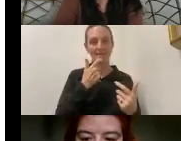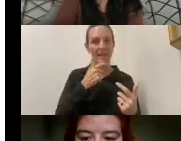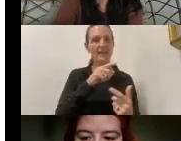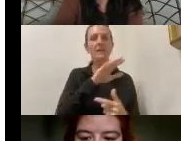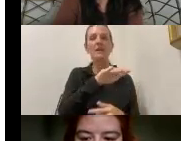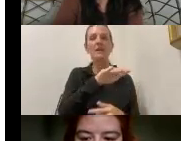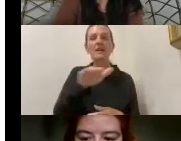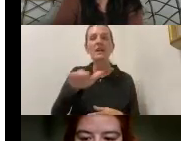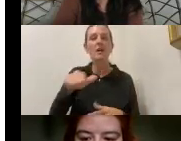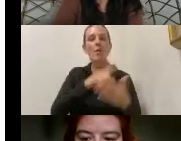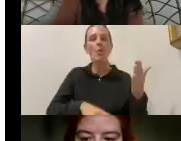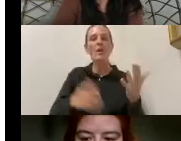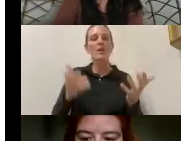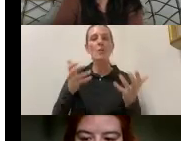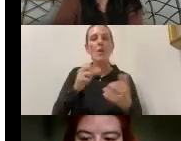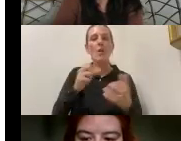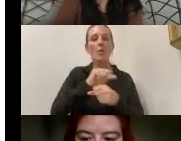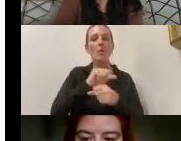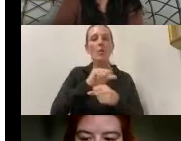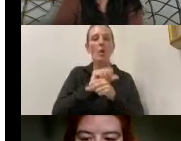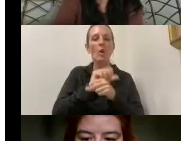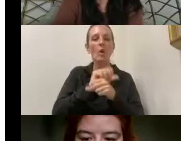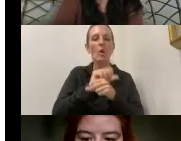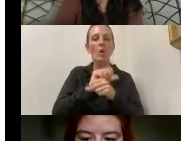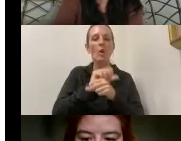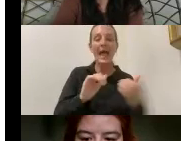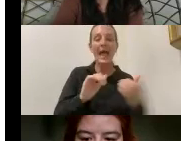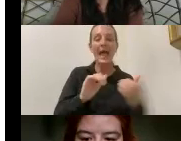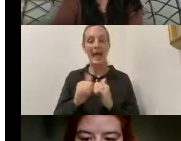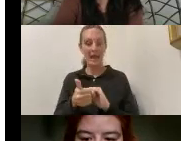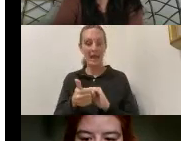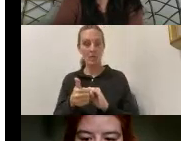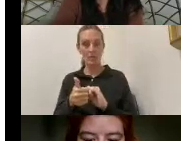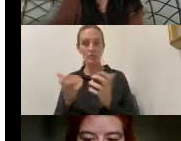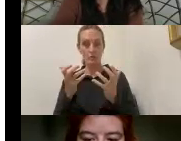do you want to do it?”, and “how can I be with you?”